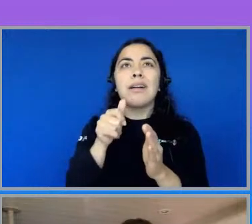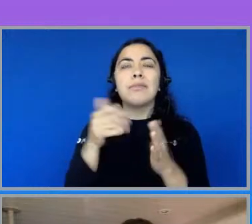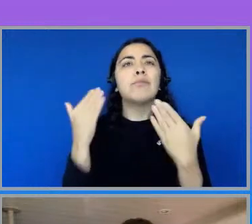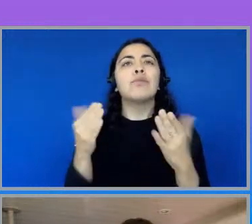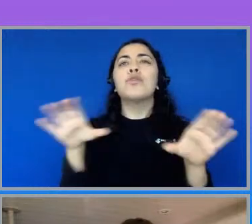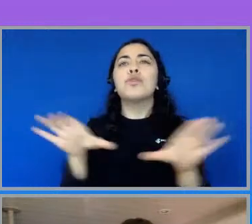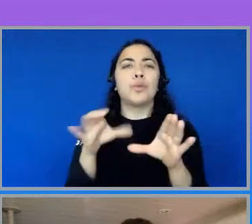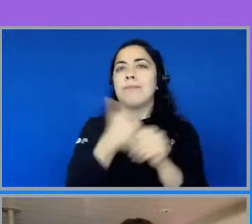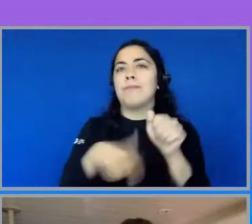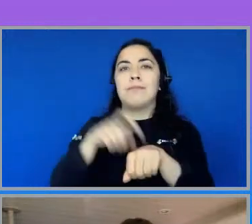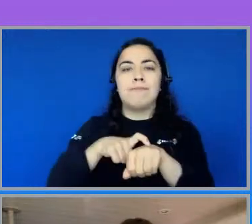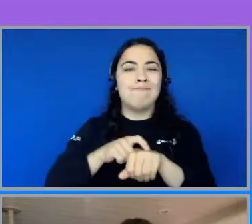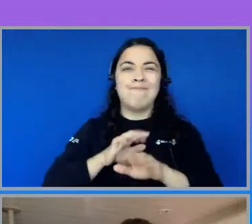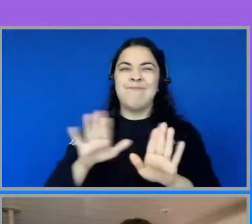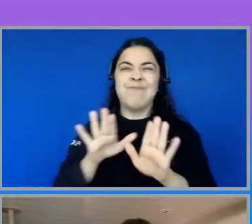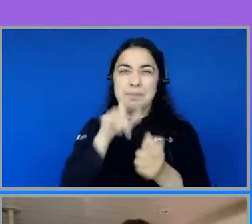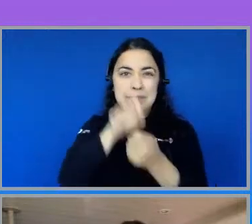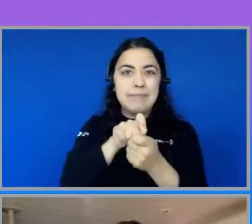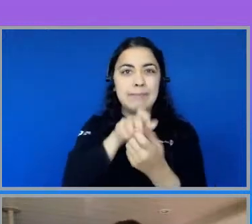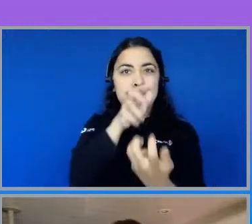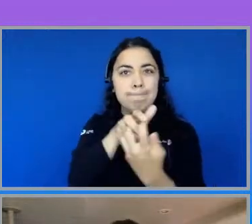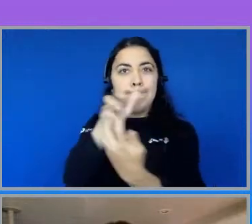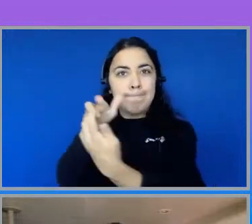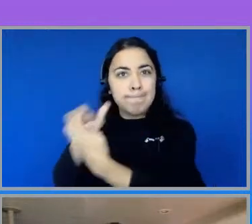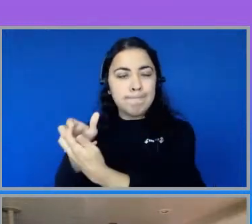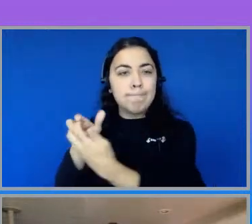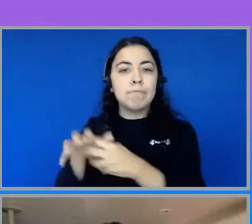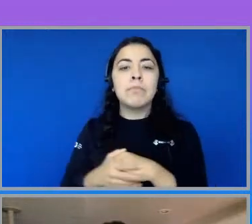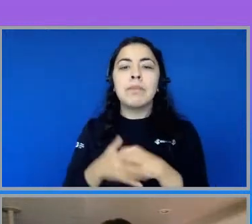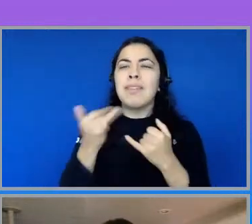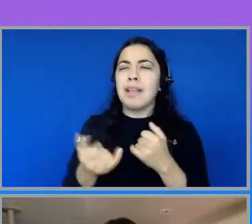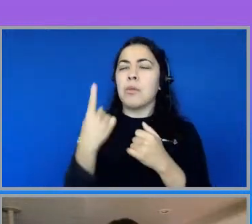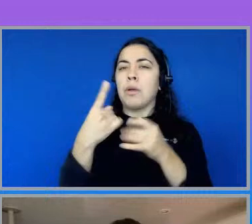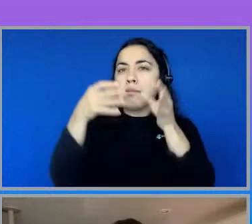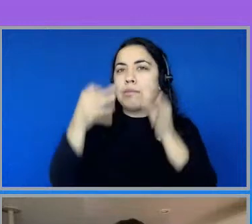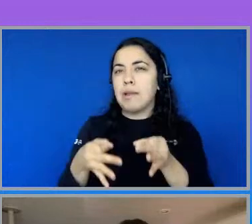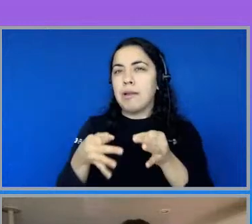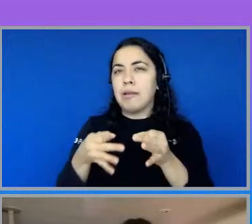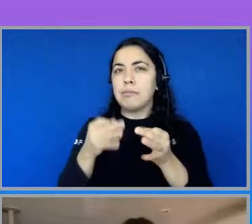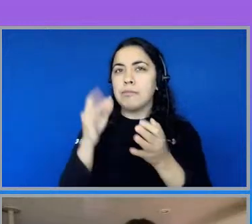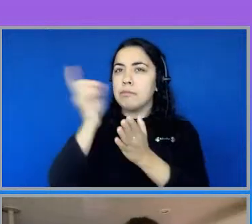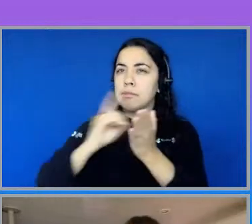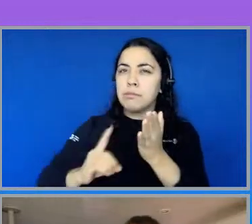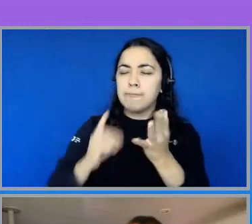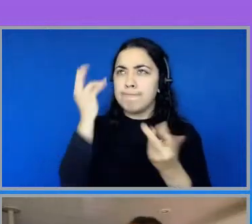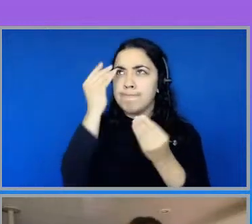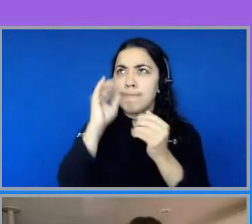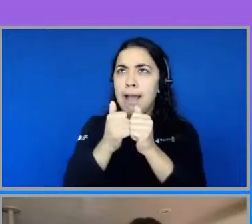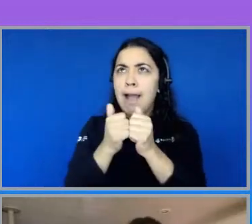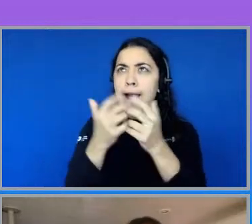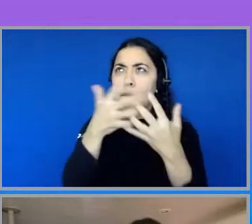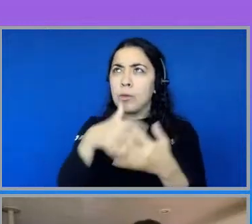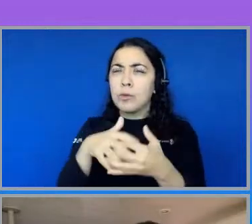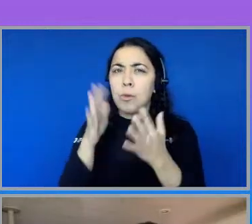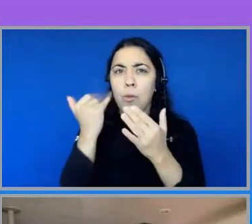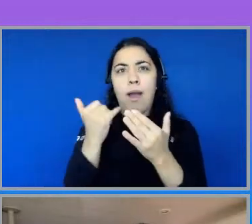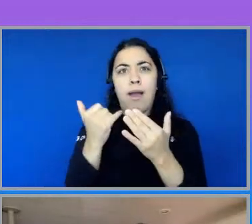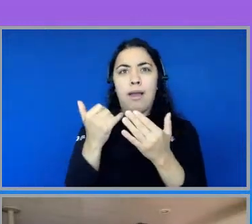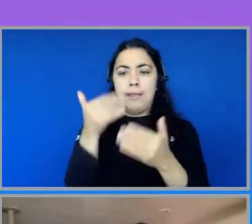can just do everywhere. So that's kind of the design decisions that go into how this